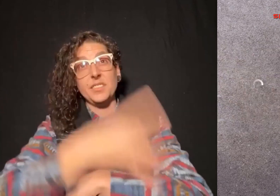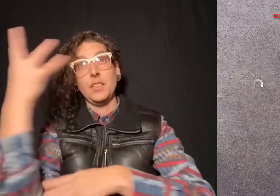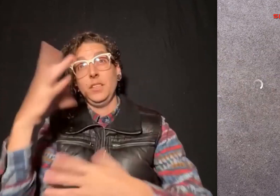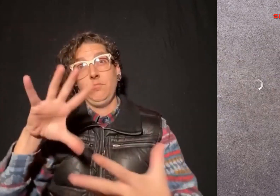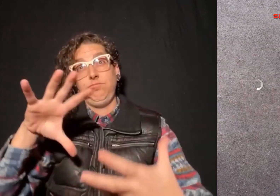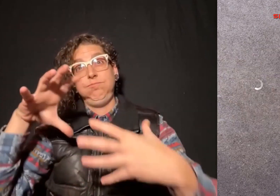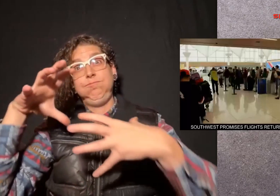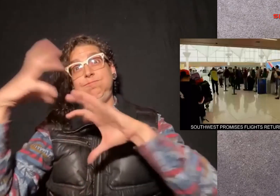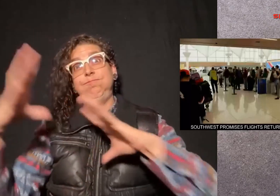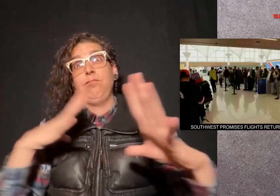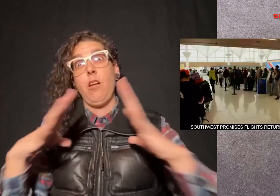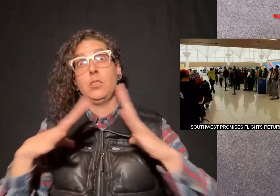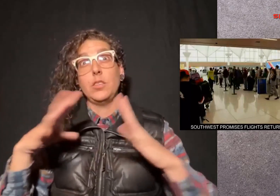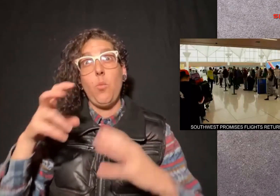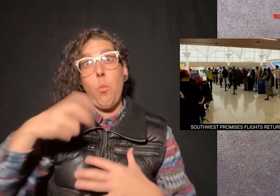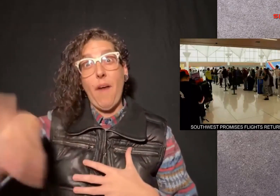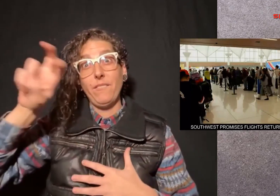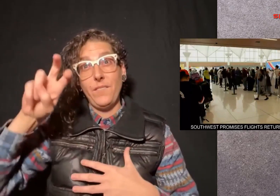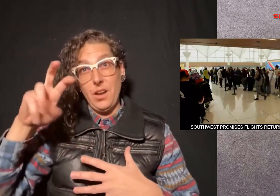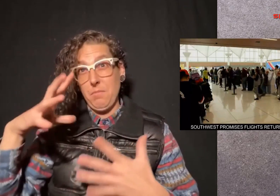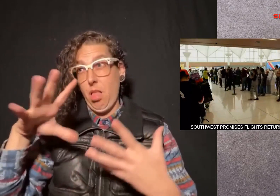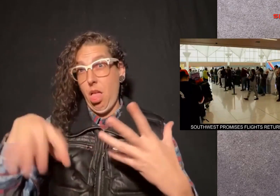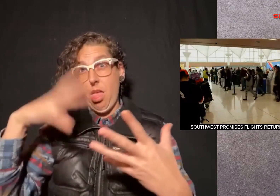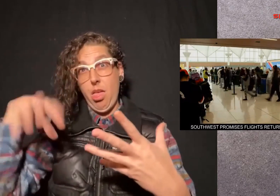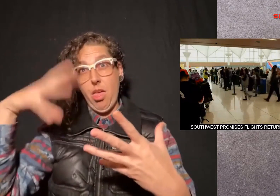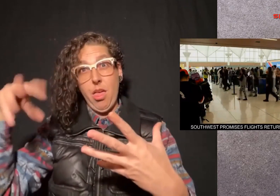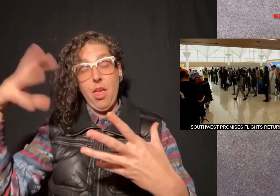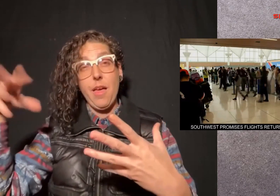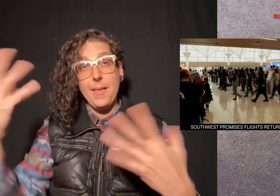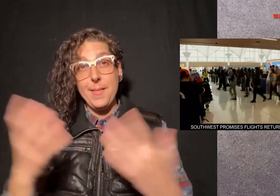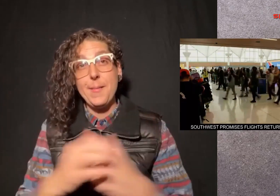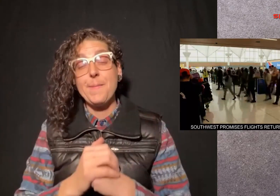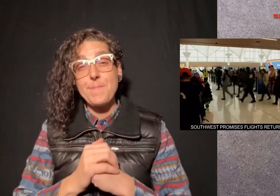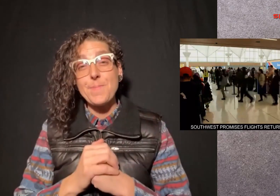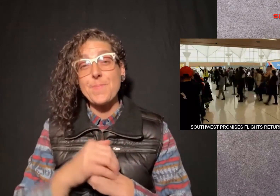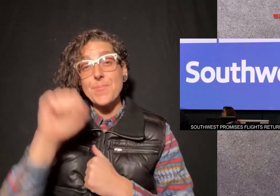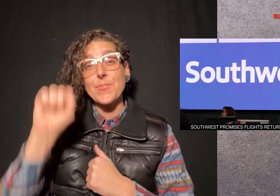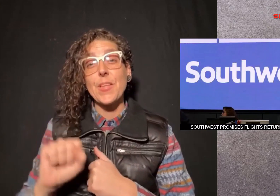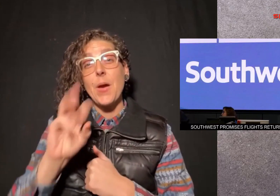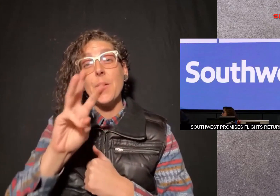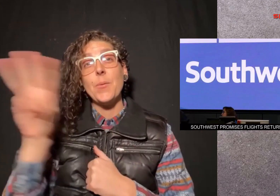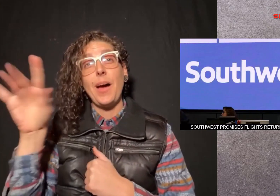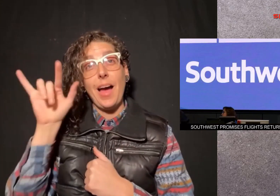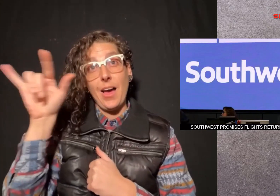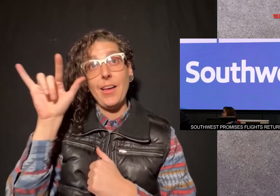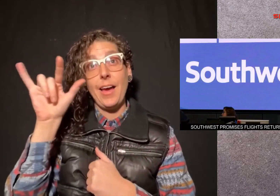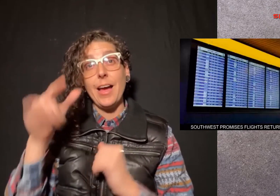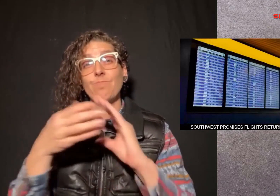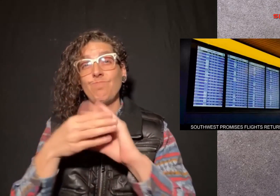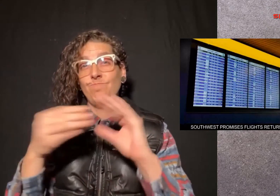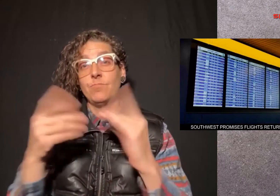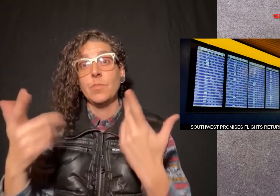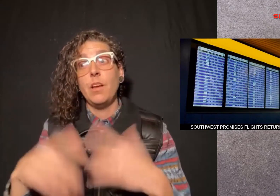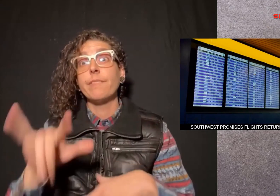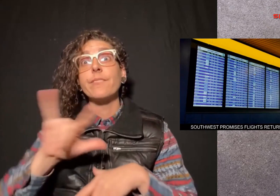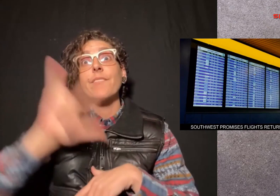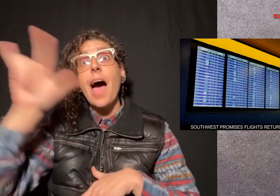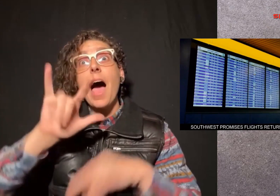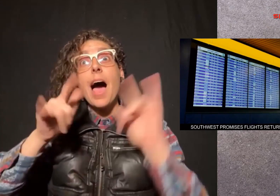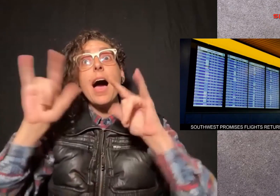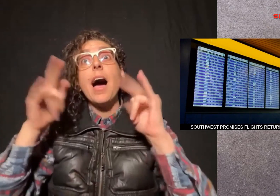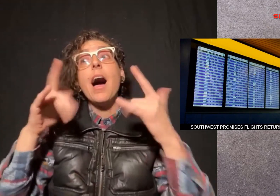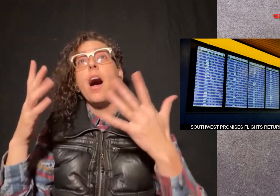after eight days of a chaotic holiday travel mess Southwest Airlines says flights are returning